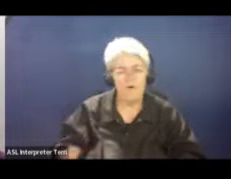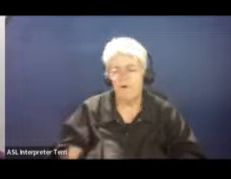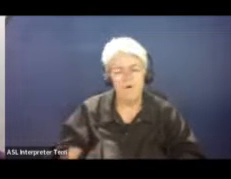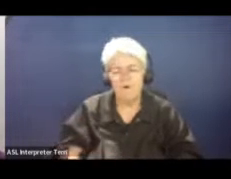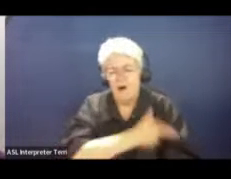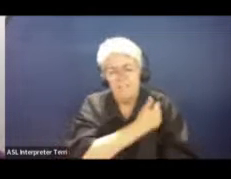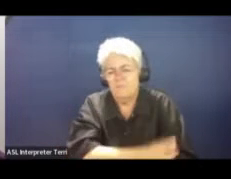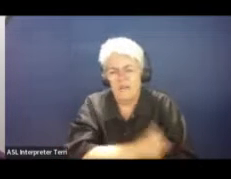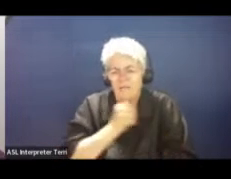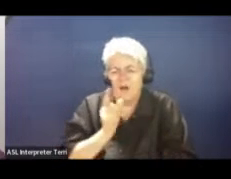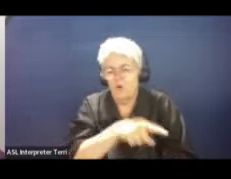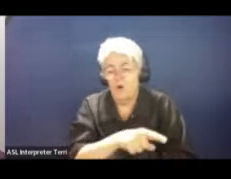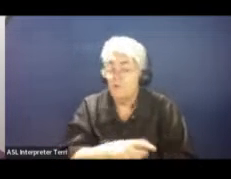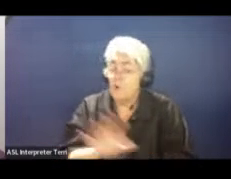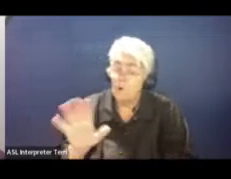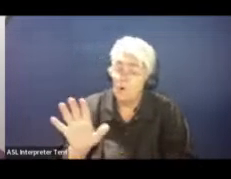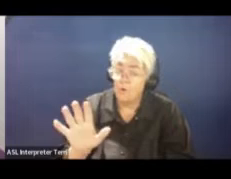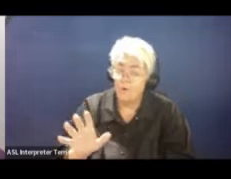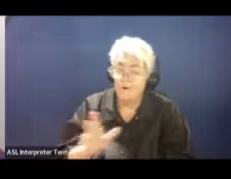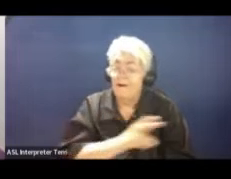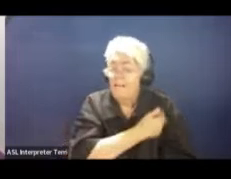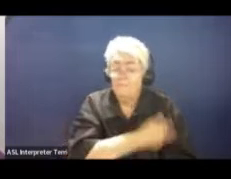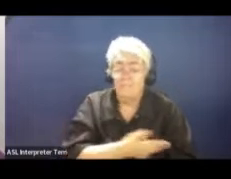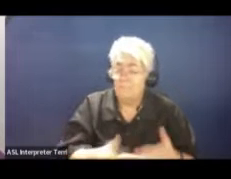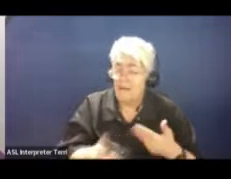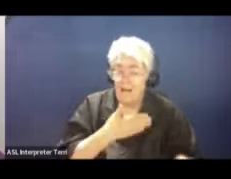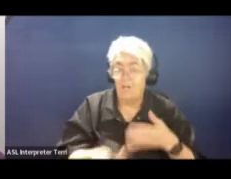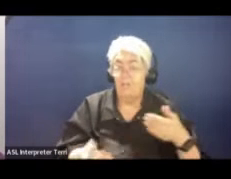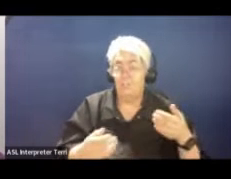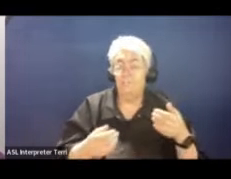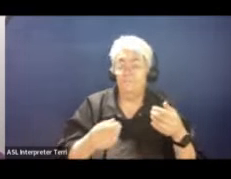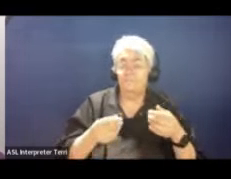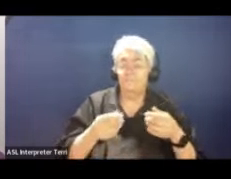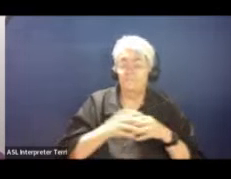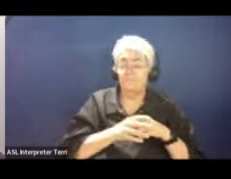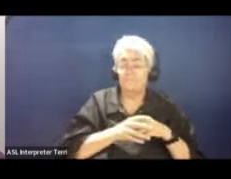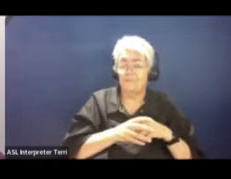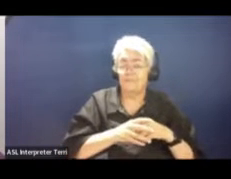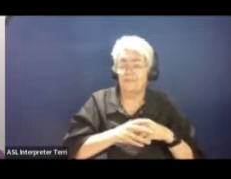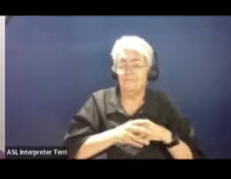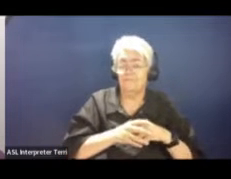doesn't count. And I'm like, nope. Remember, it's actually not required that you got medical attention. Let's talk